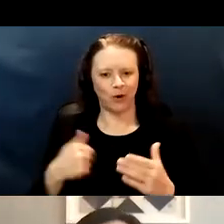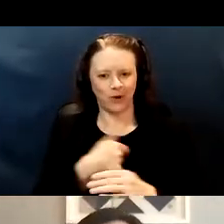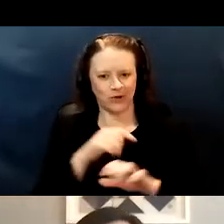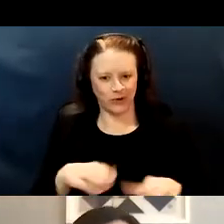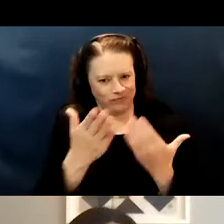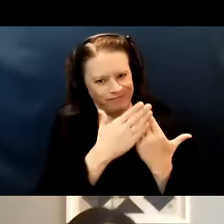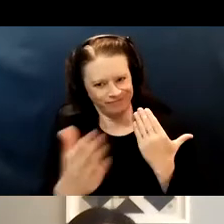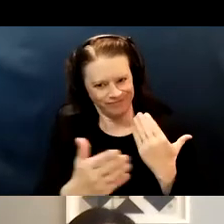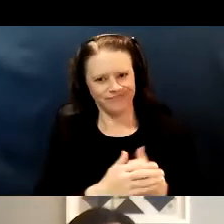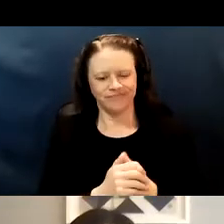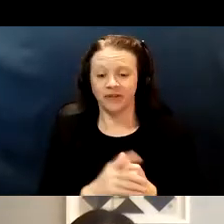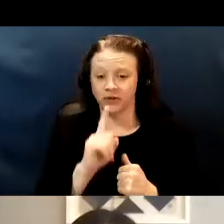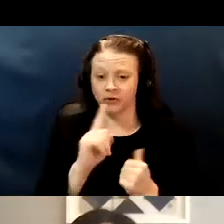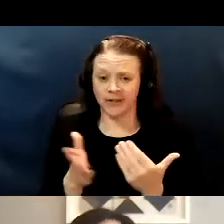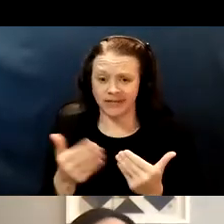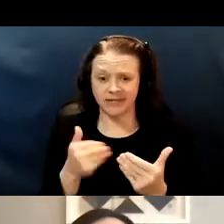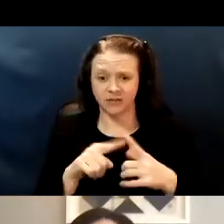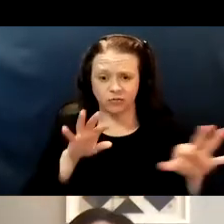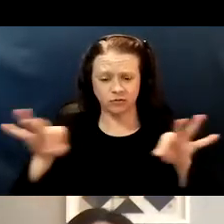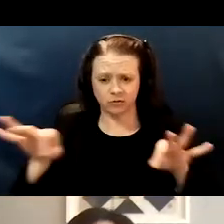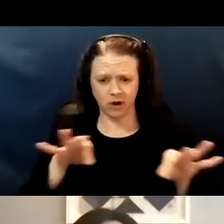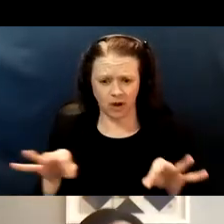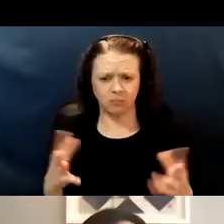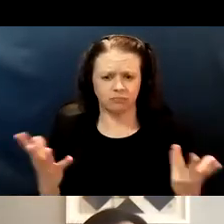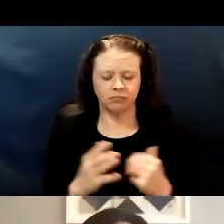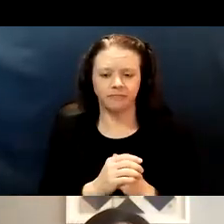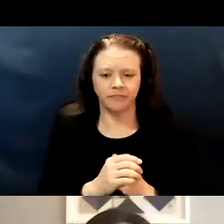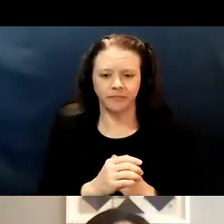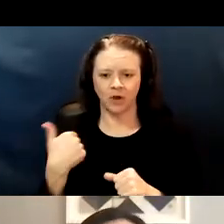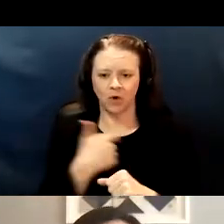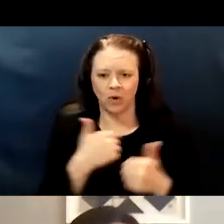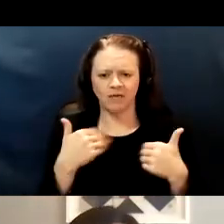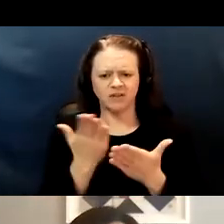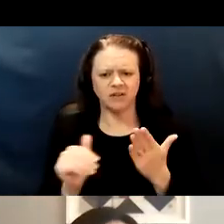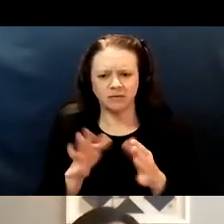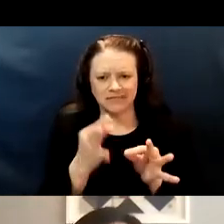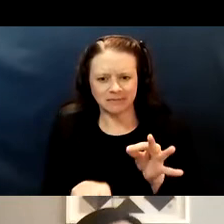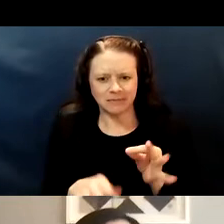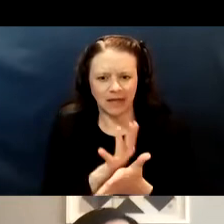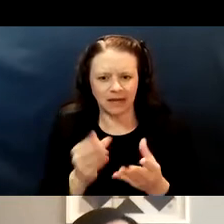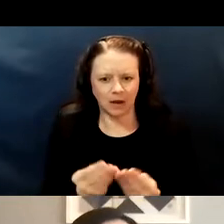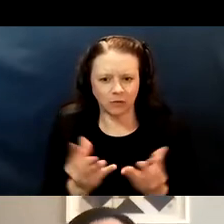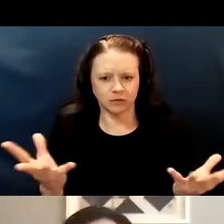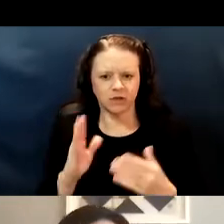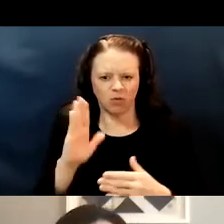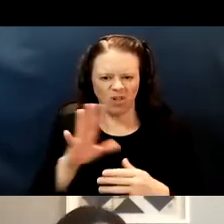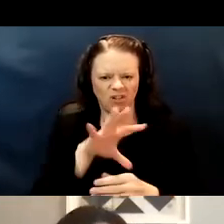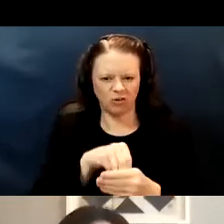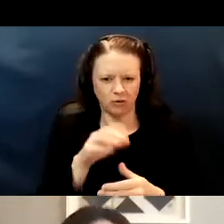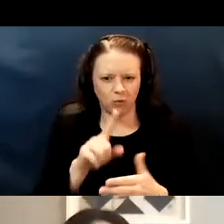it's very easy to describe there's some simple handouts that will be included in what I share of kind of giving you some basics about